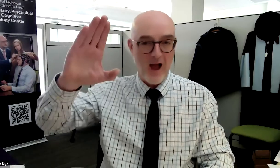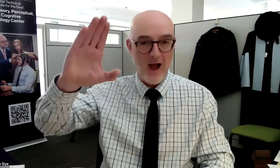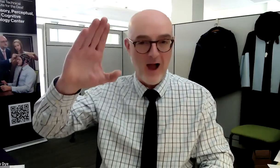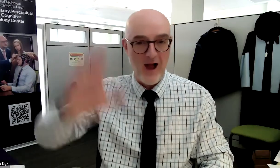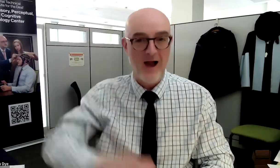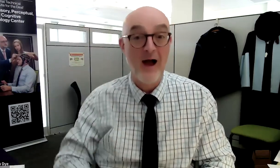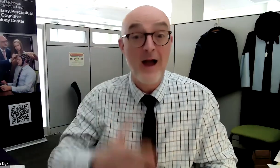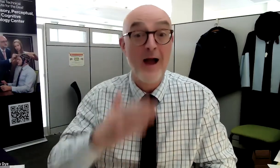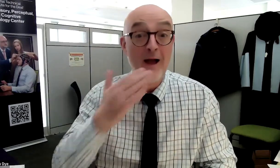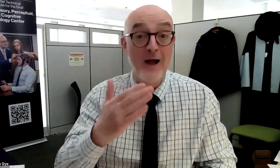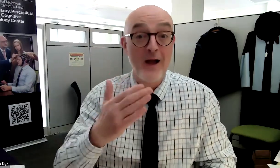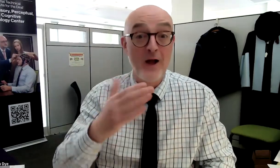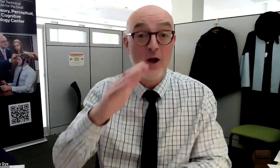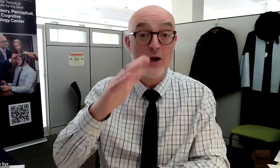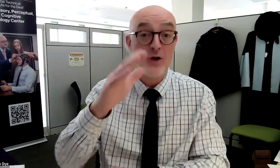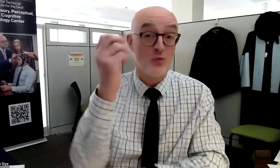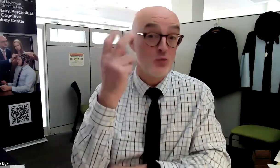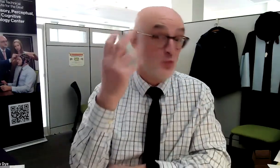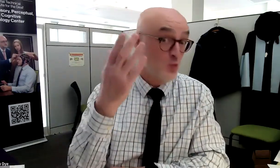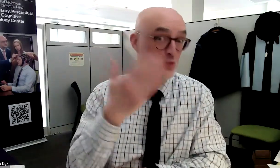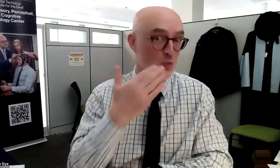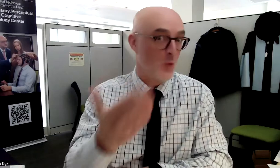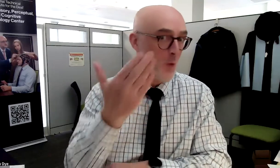Hello, everyone. Good afternoon.